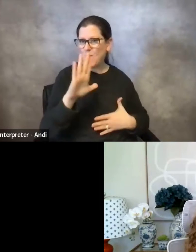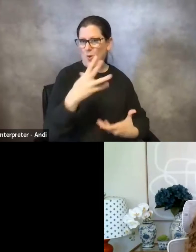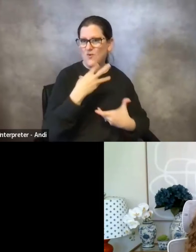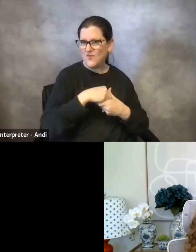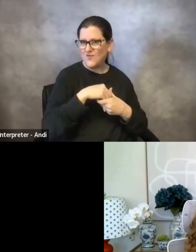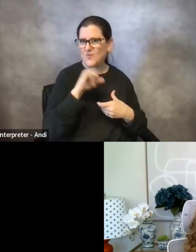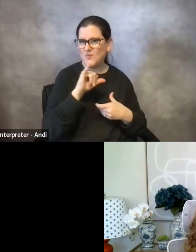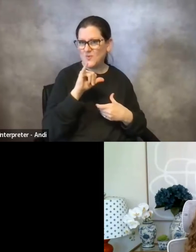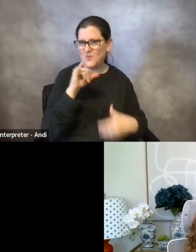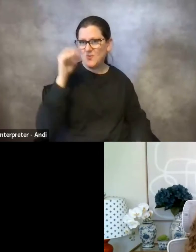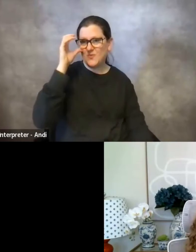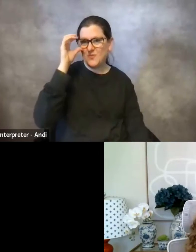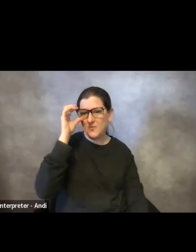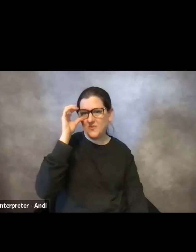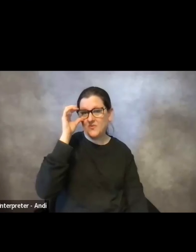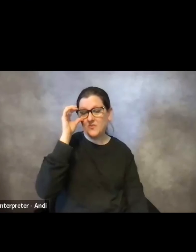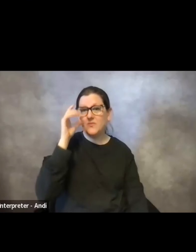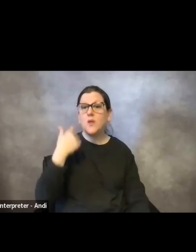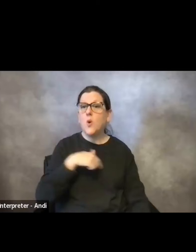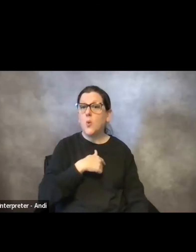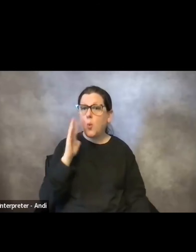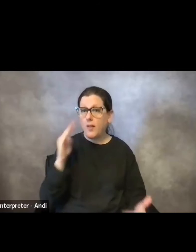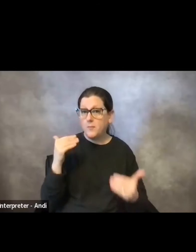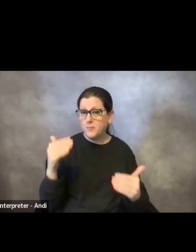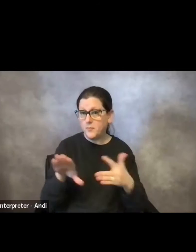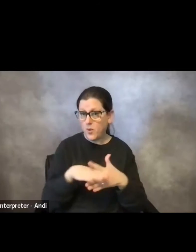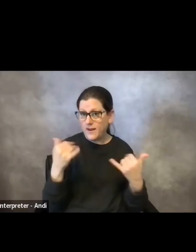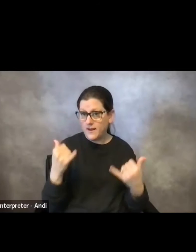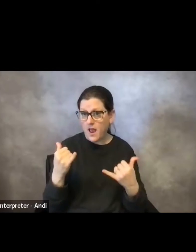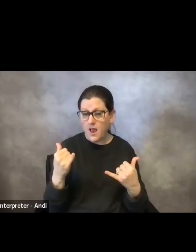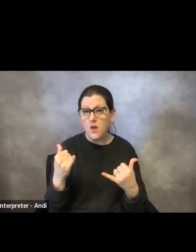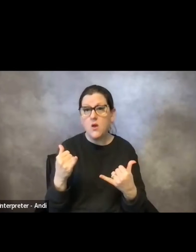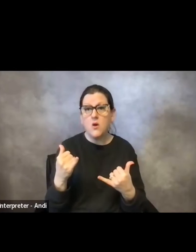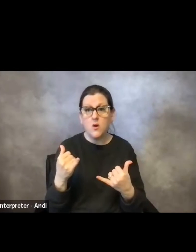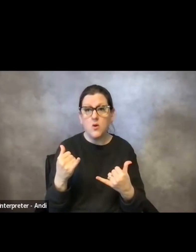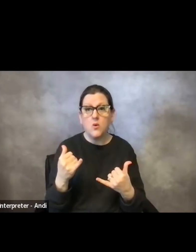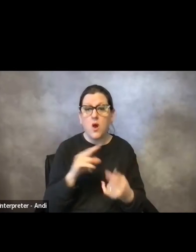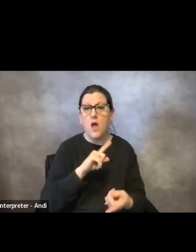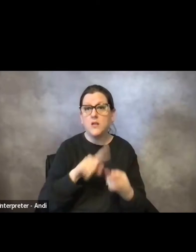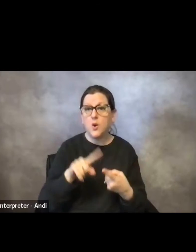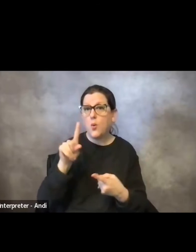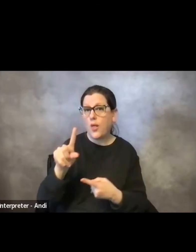well. We will be taking a break until or 135. Eastern time. So